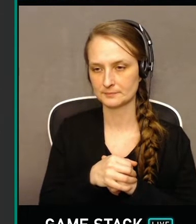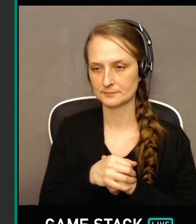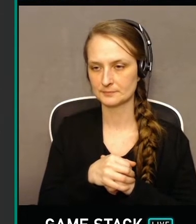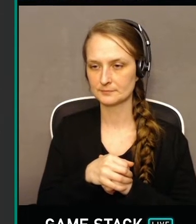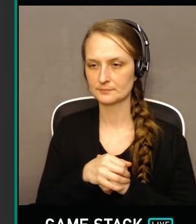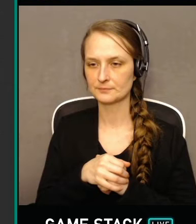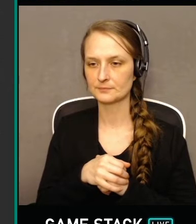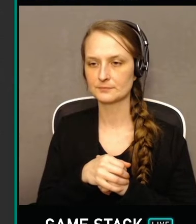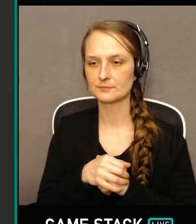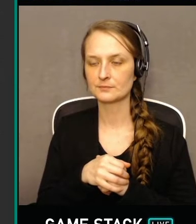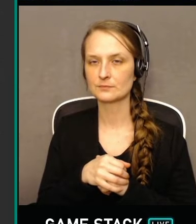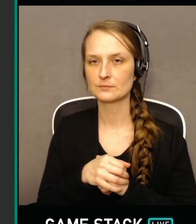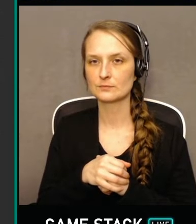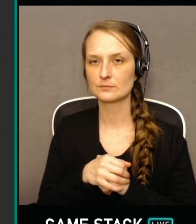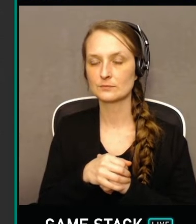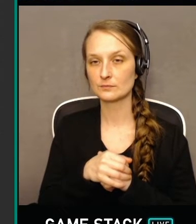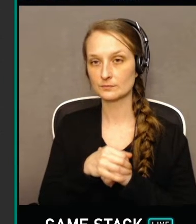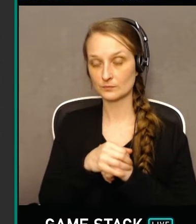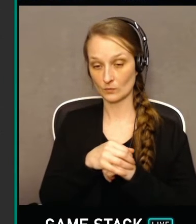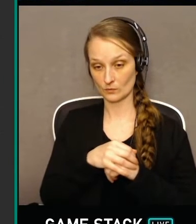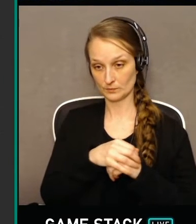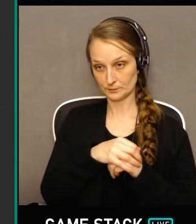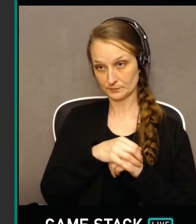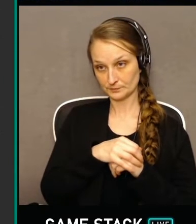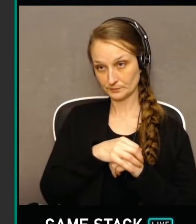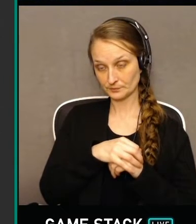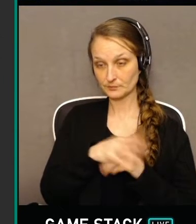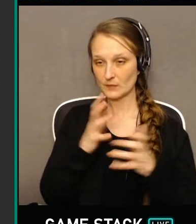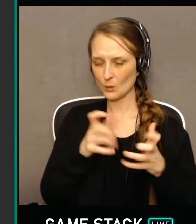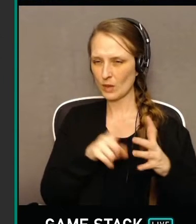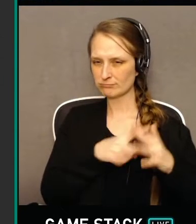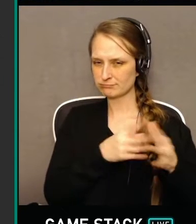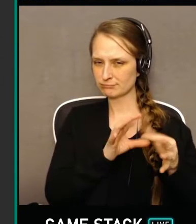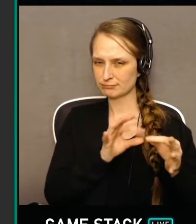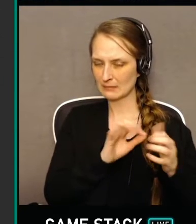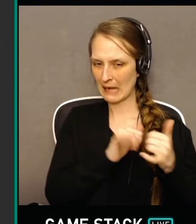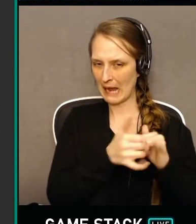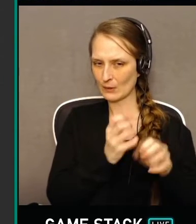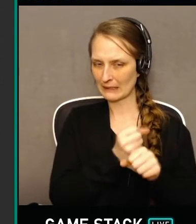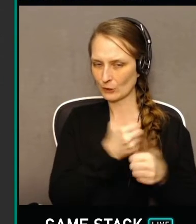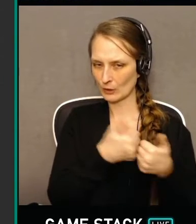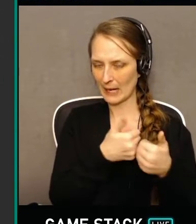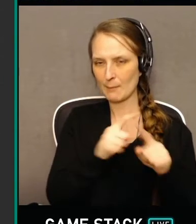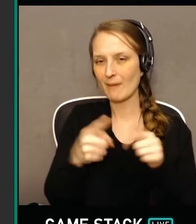Before I get into how to get your game to work with the Agility SDK, here's what you need to do to set up your dev machine.